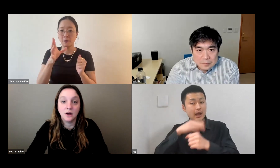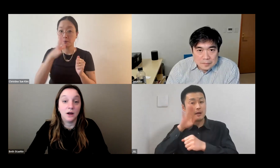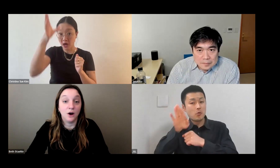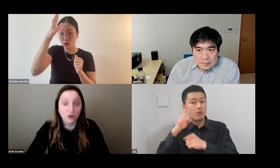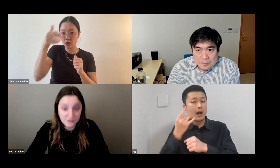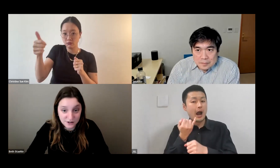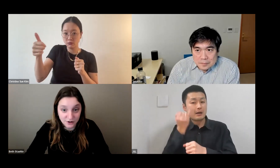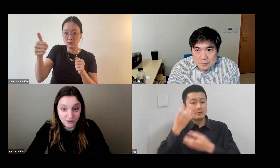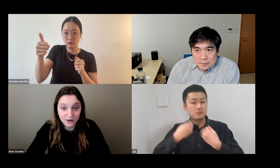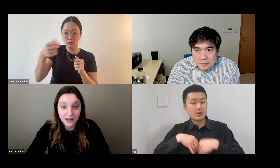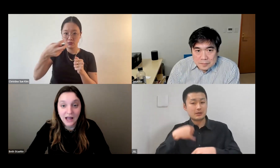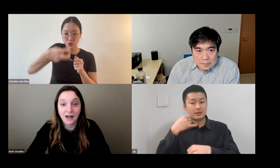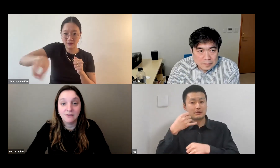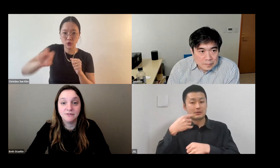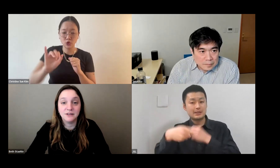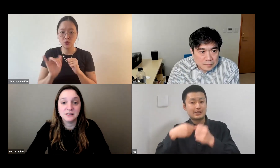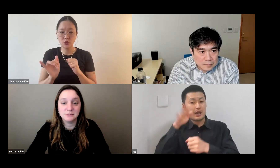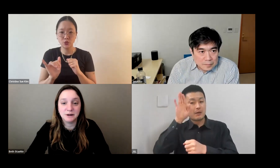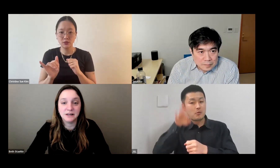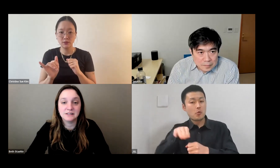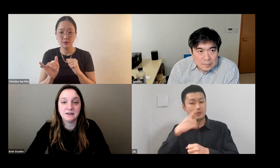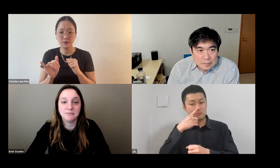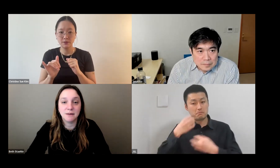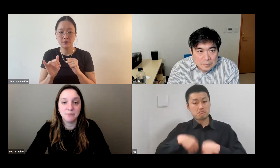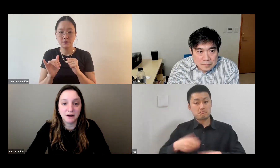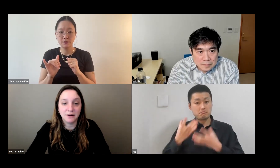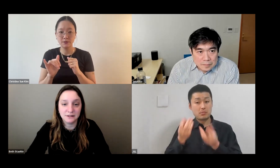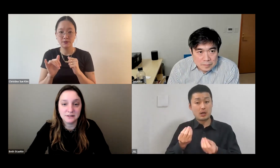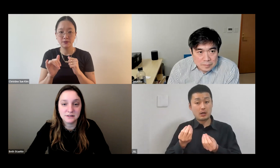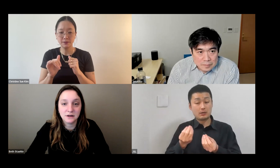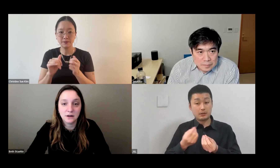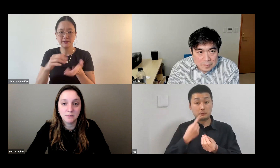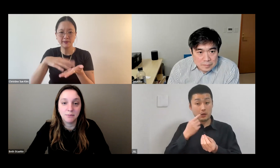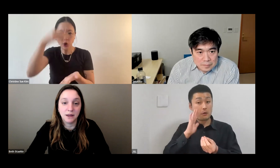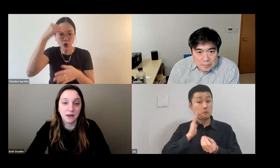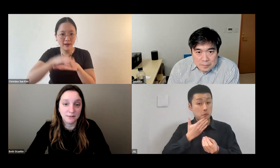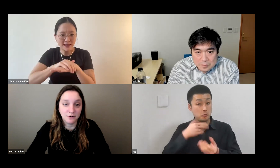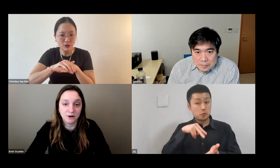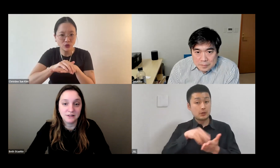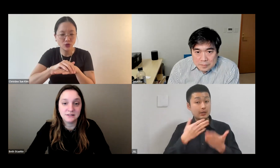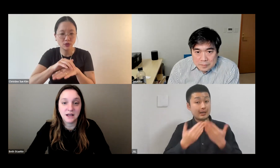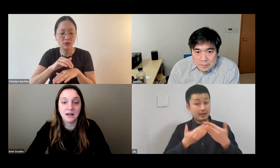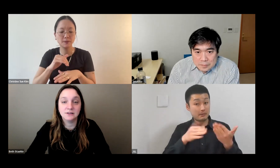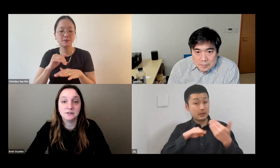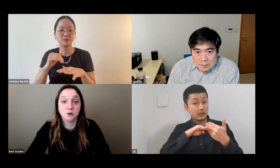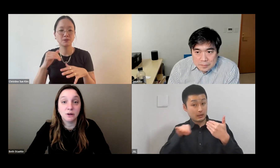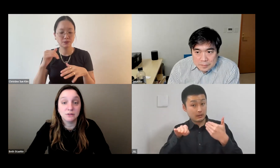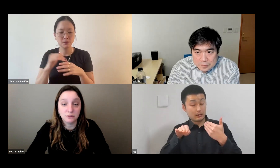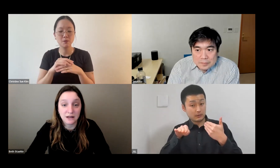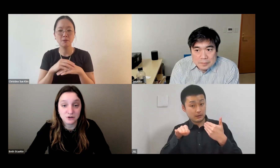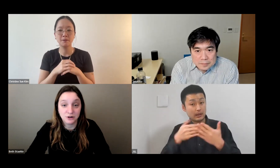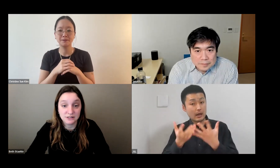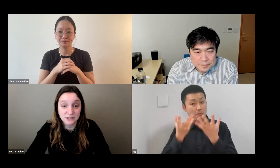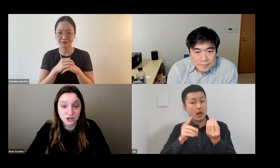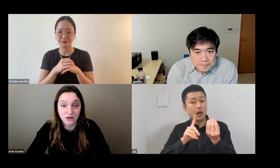I also have the experience of my parents being immigrants and going through that transition.